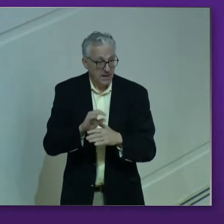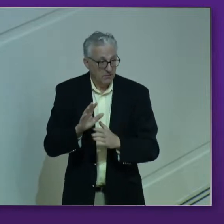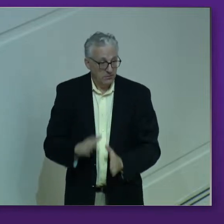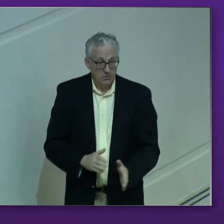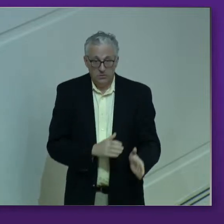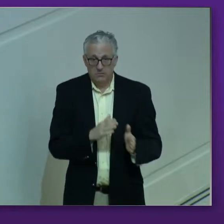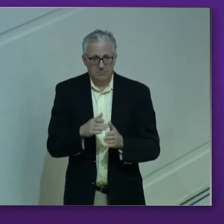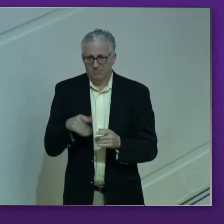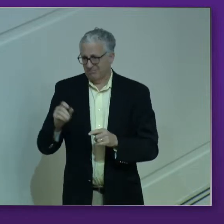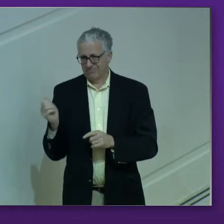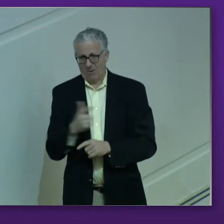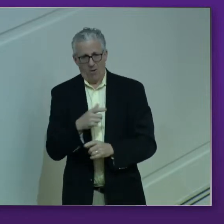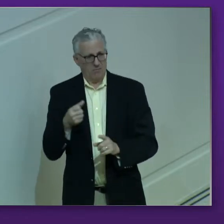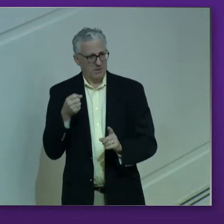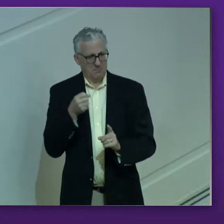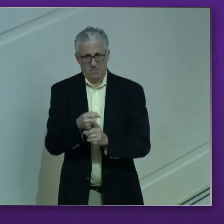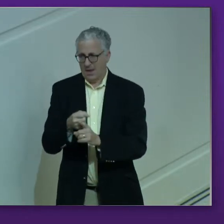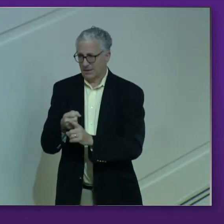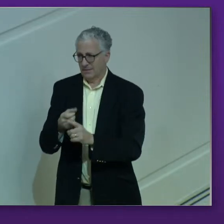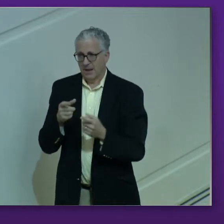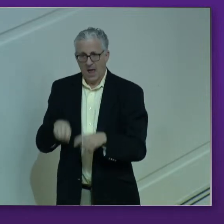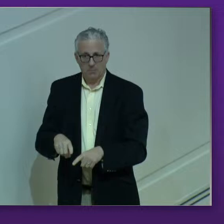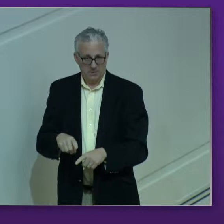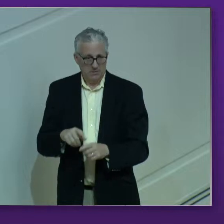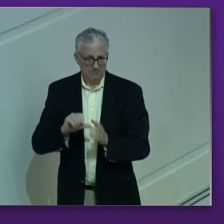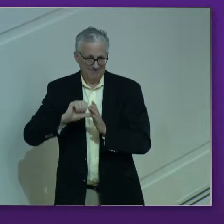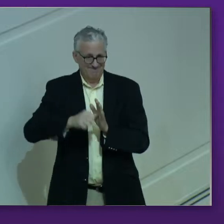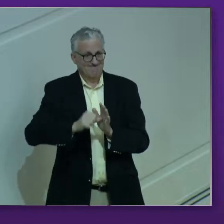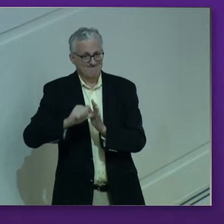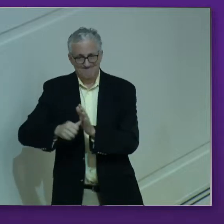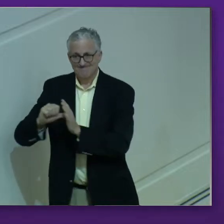ADVISE OUR PUBLIC SAFETY OFFICERS OUR FINANCIAL AID